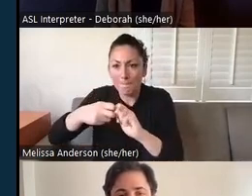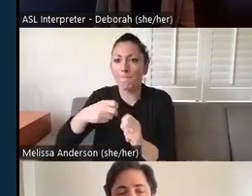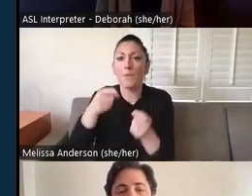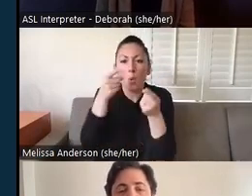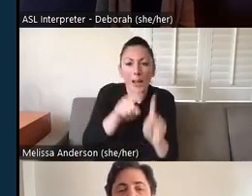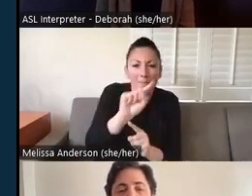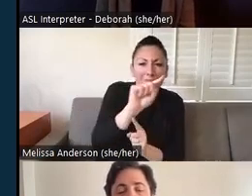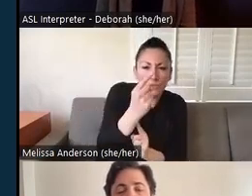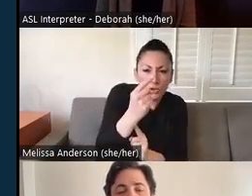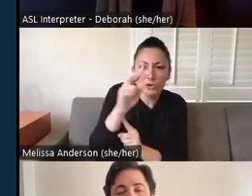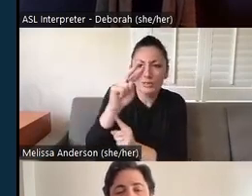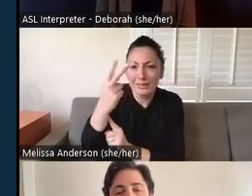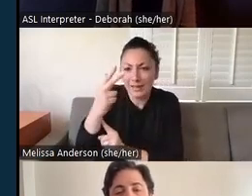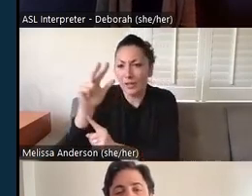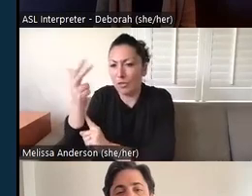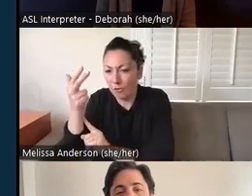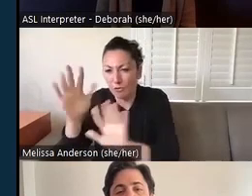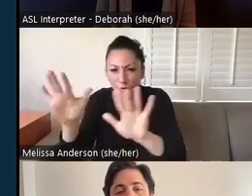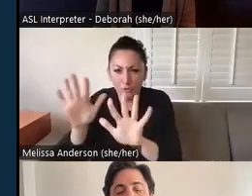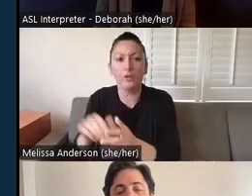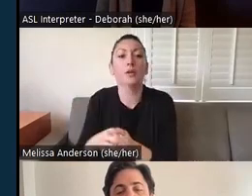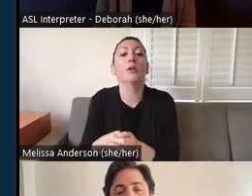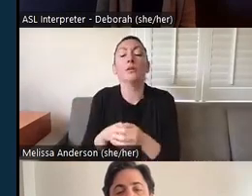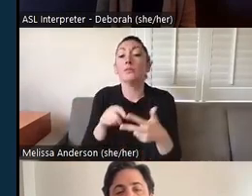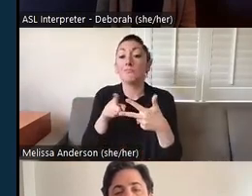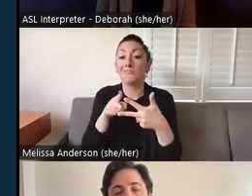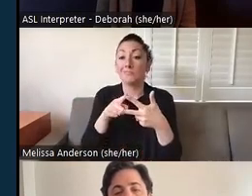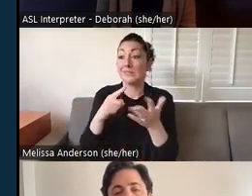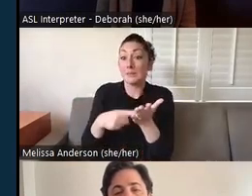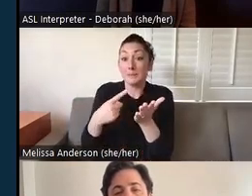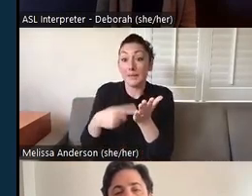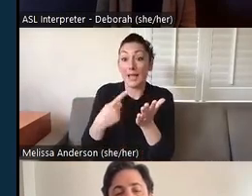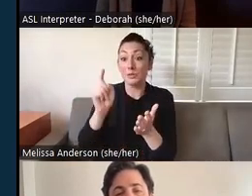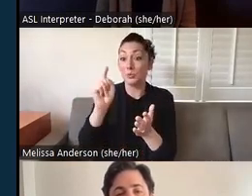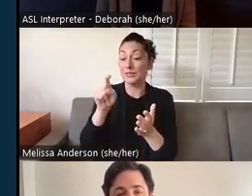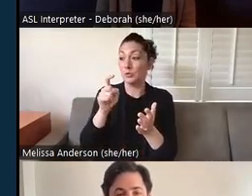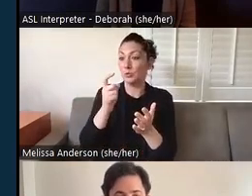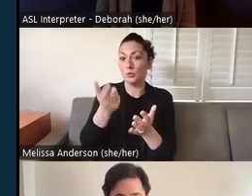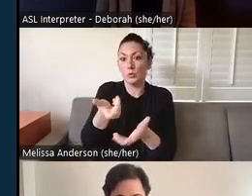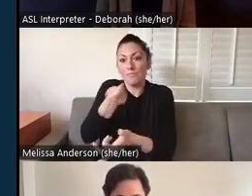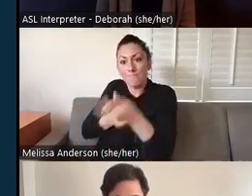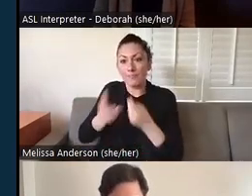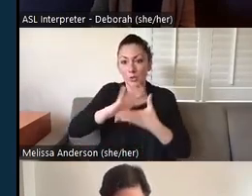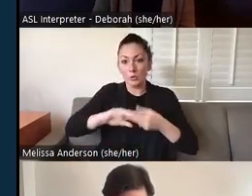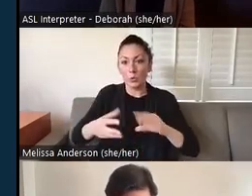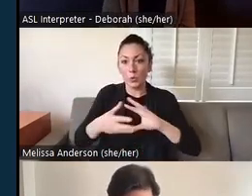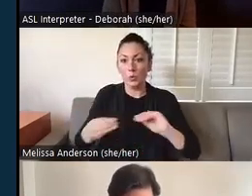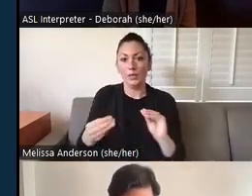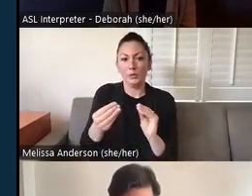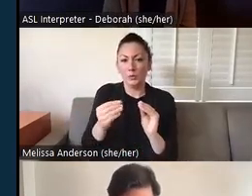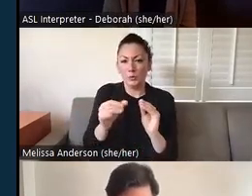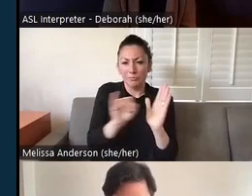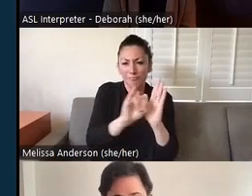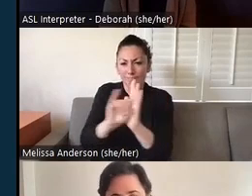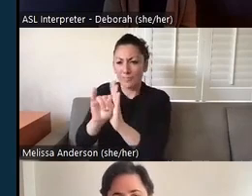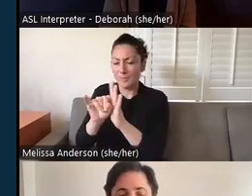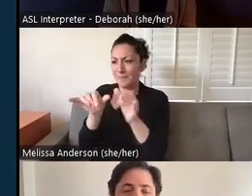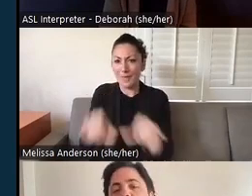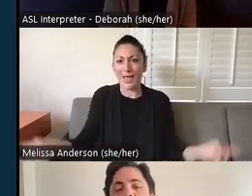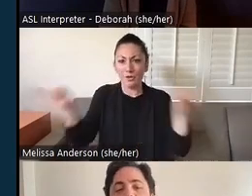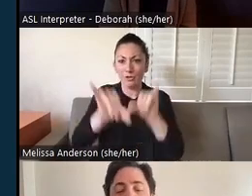specific problem by going through the progression of the story of when things happened, to be able